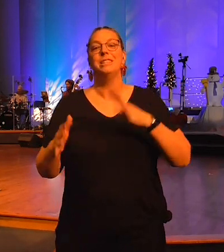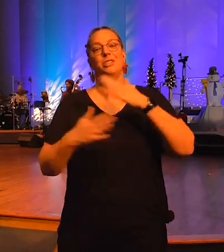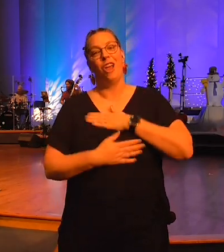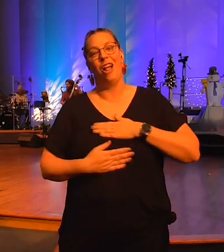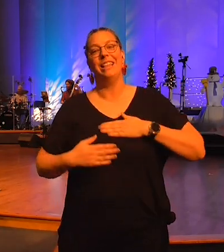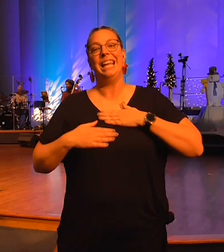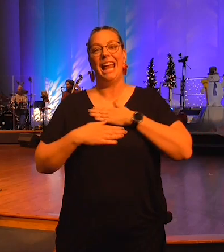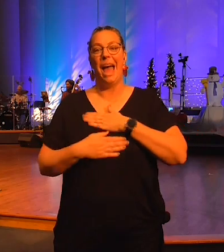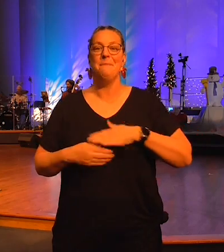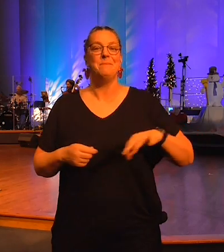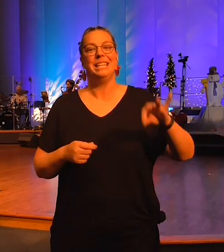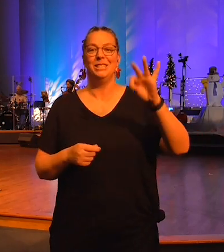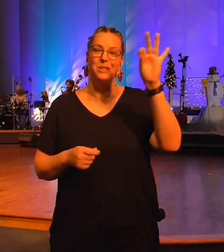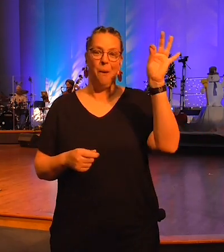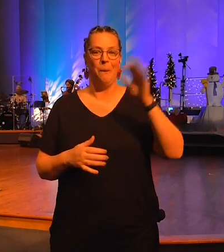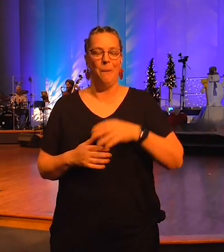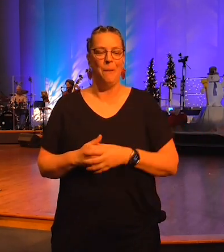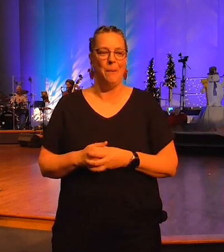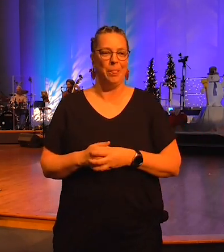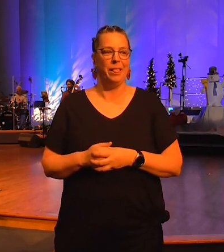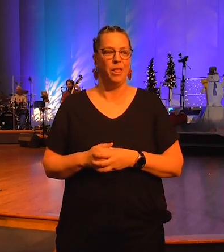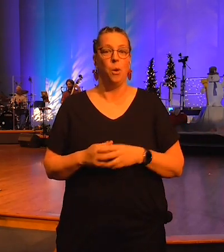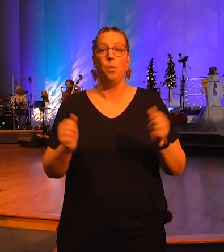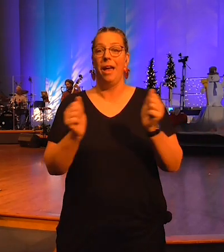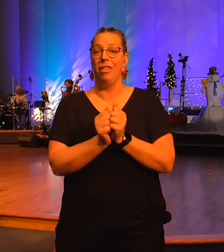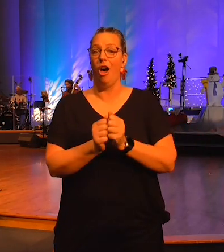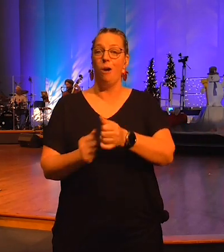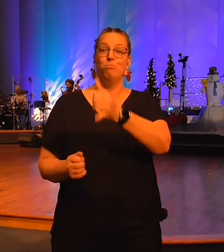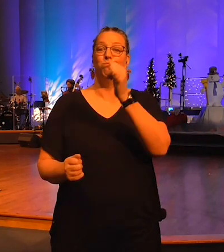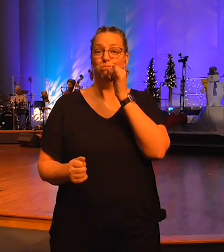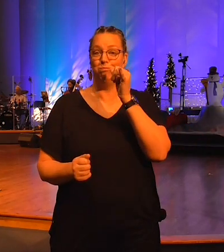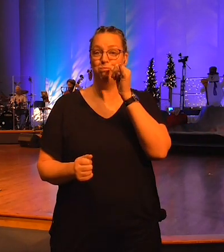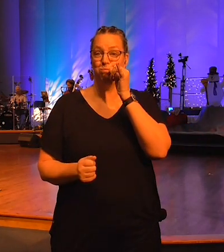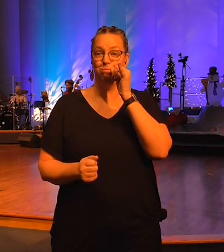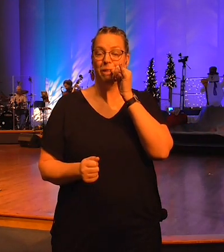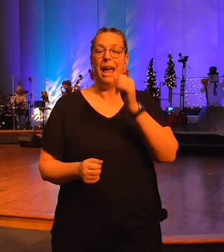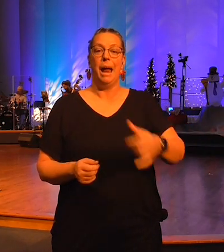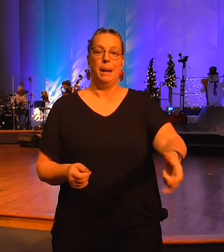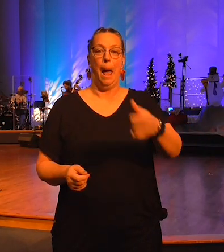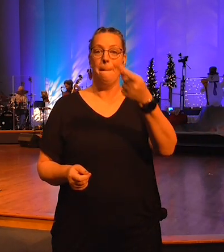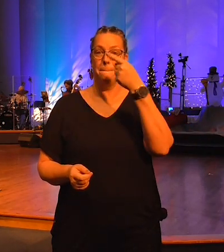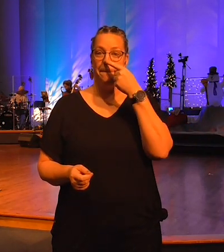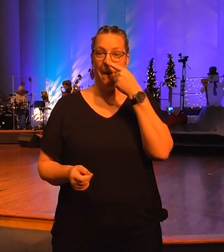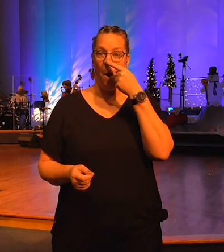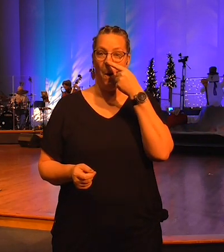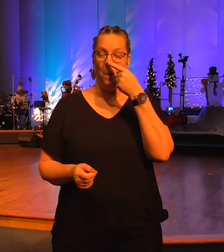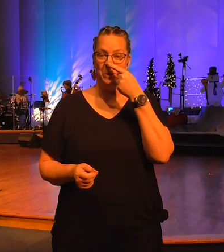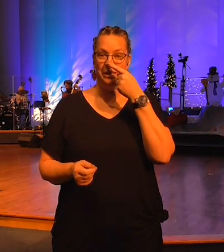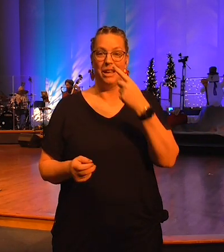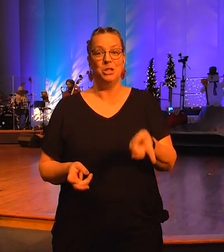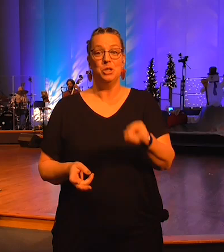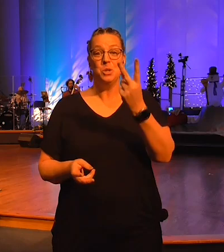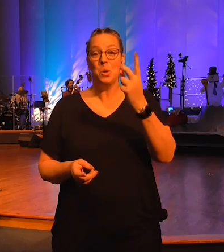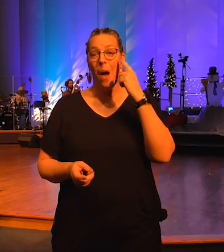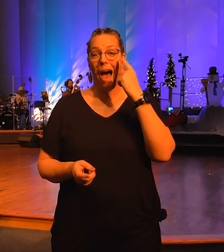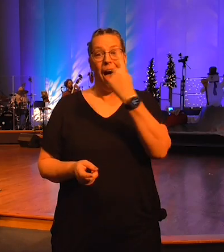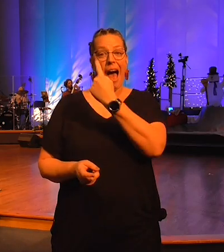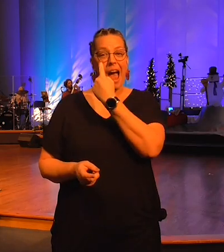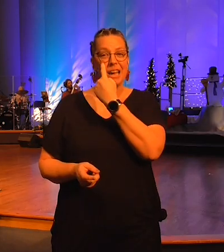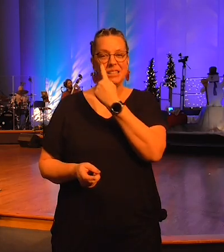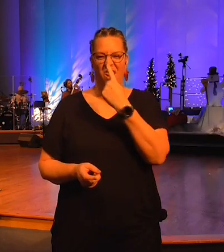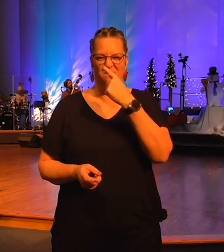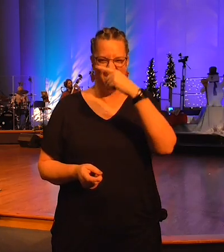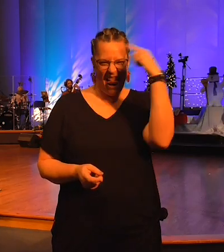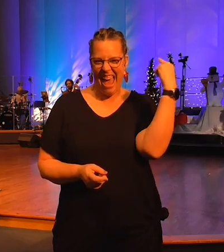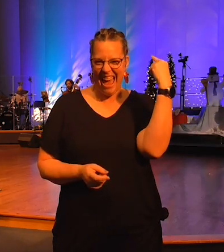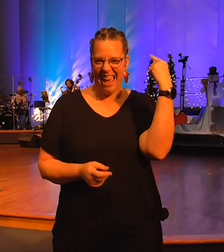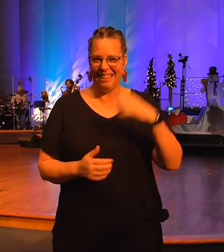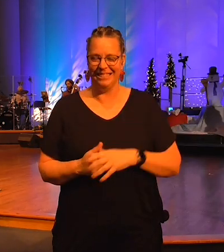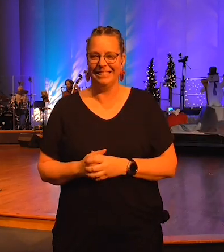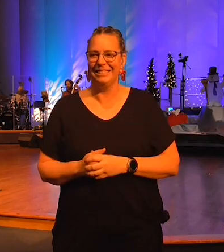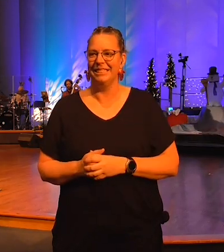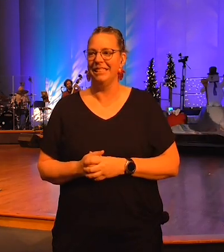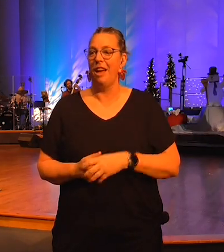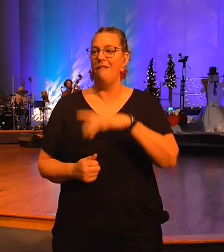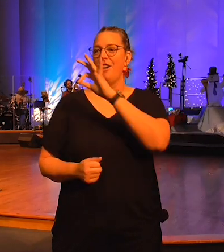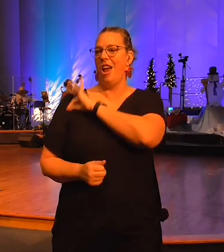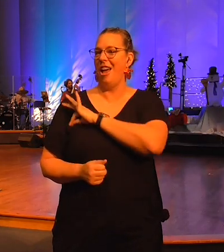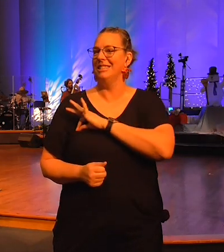it Frosty the Snowman was a jelly happy soul with a corn cop pipe and a button nose and two